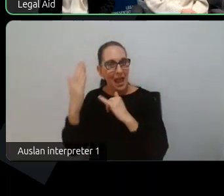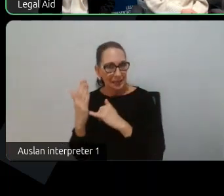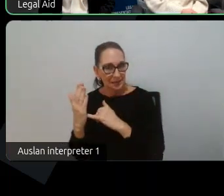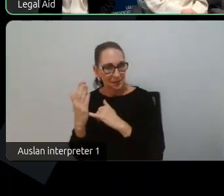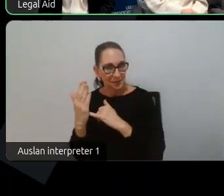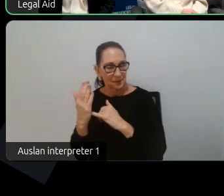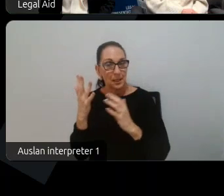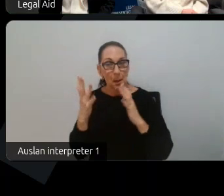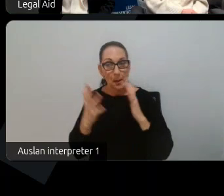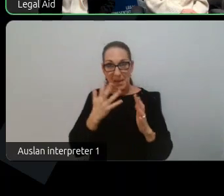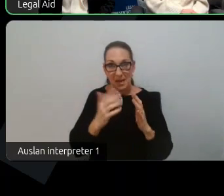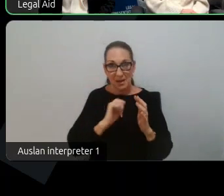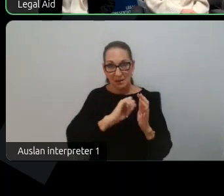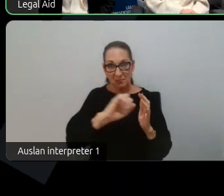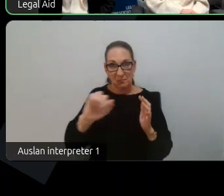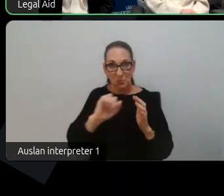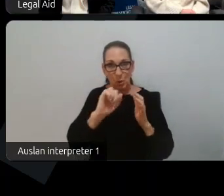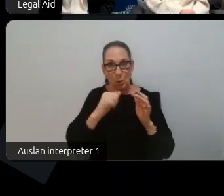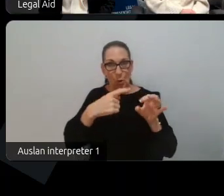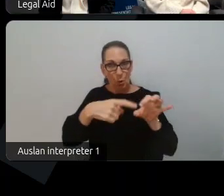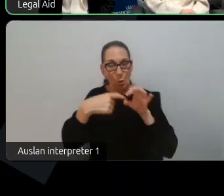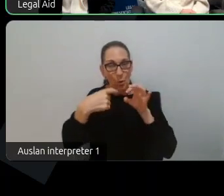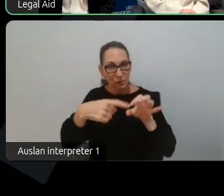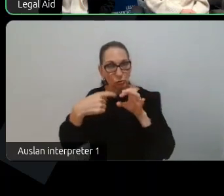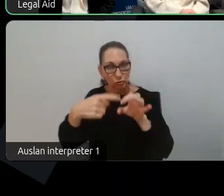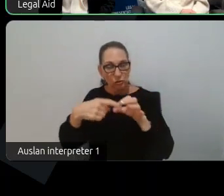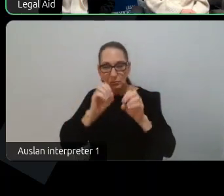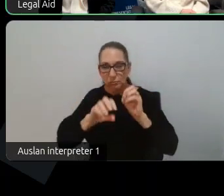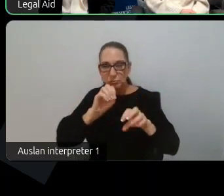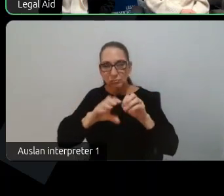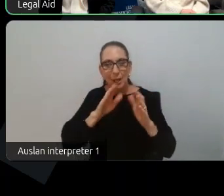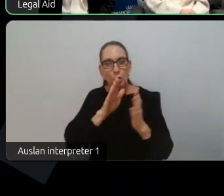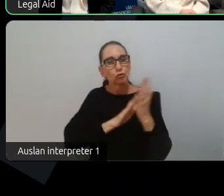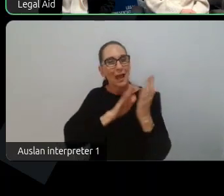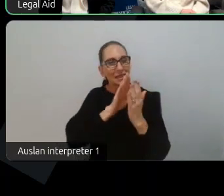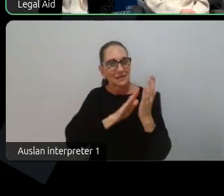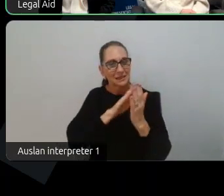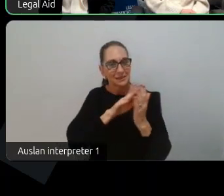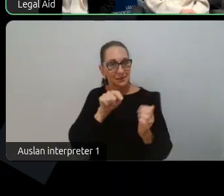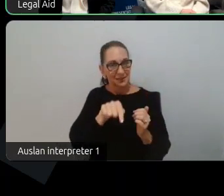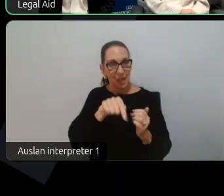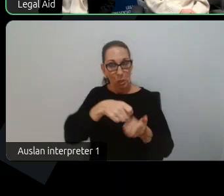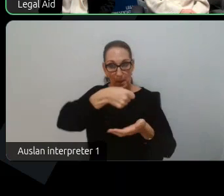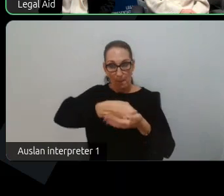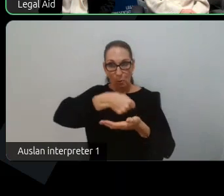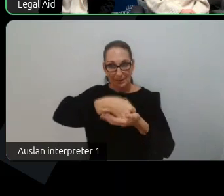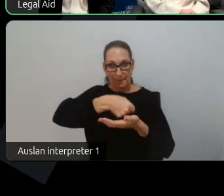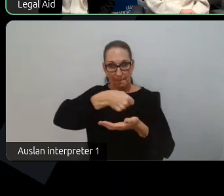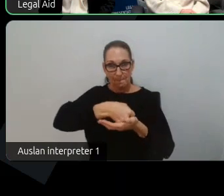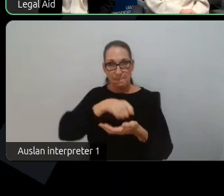questions into the chat box. So the chat box um can be located on the bottom and we are using a